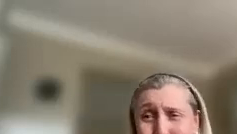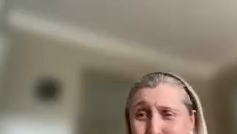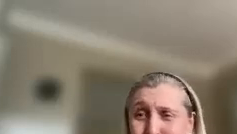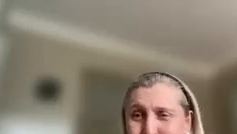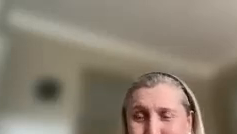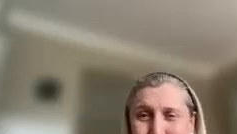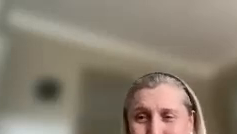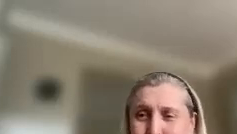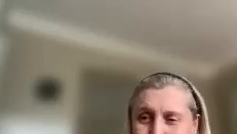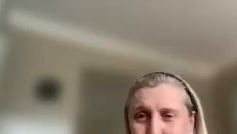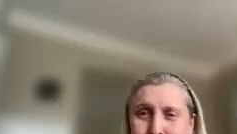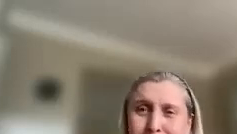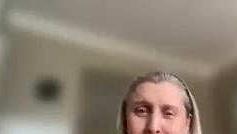Sierra, would you mind pulling up our set of lights.